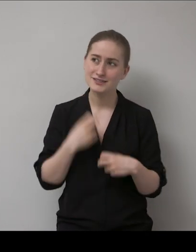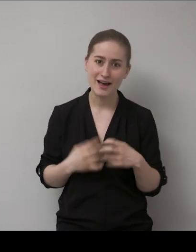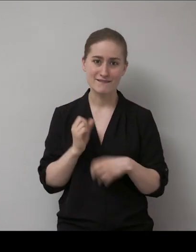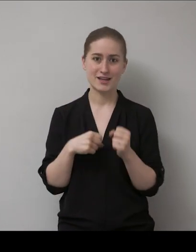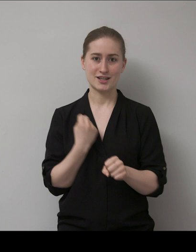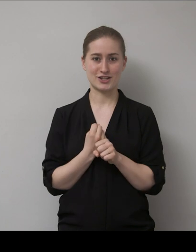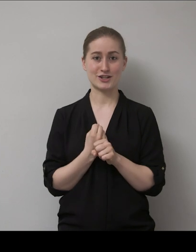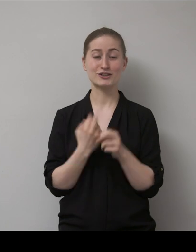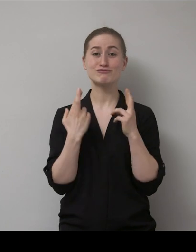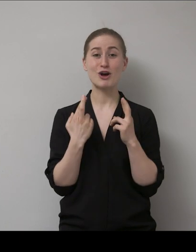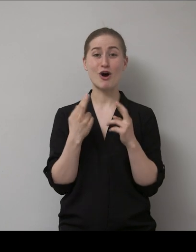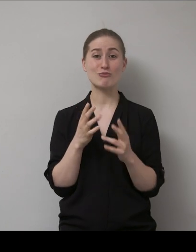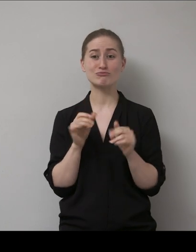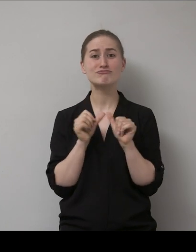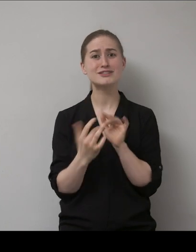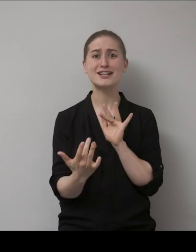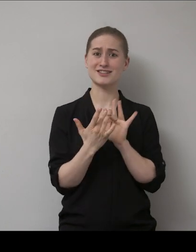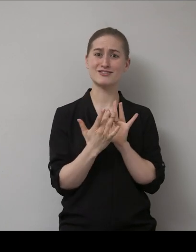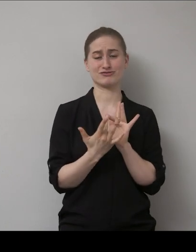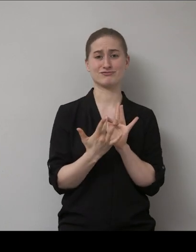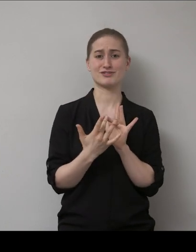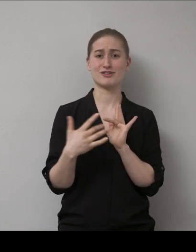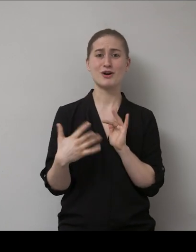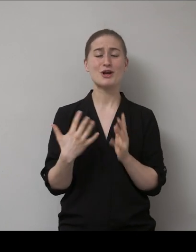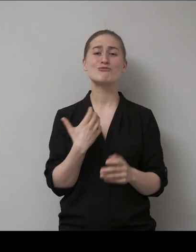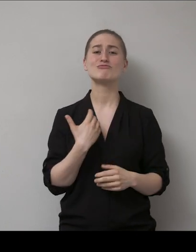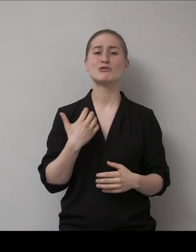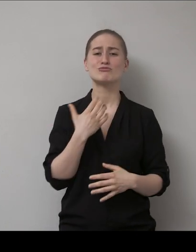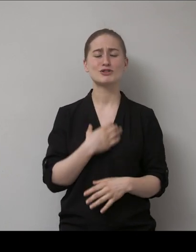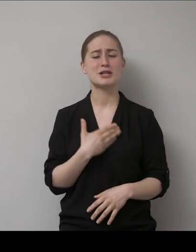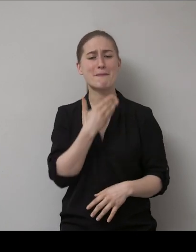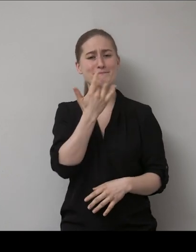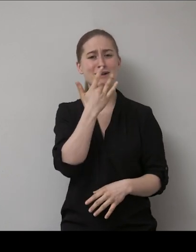and hope that you stay in touch, and wish you all the best in your future endeavors.